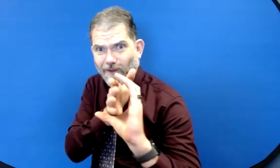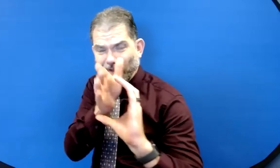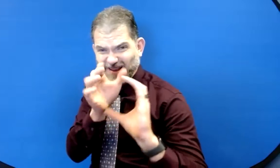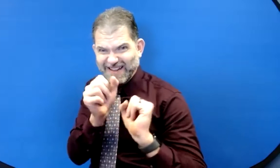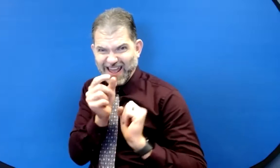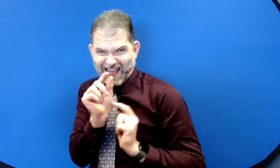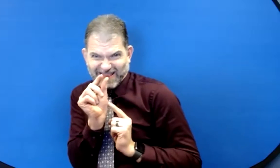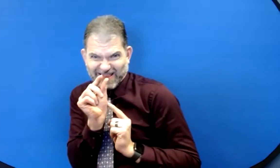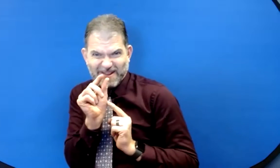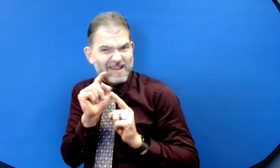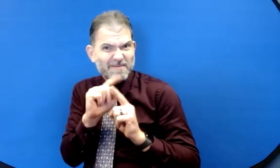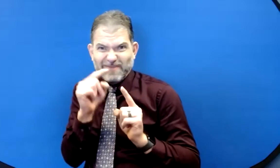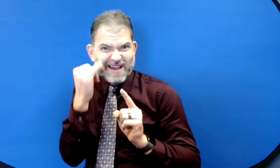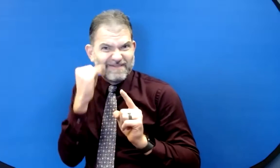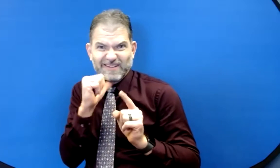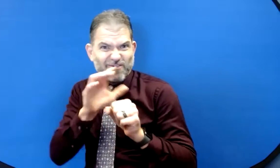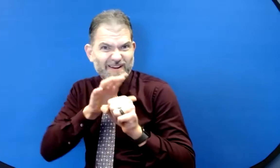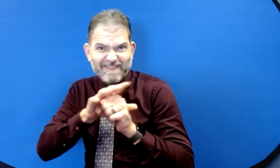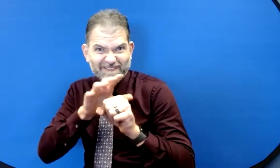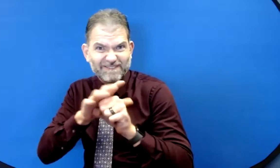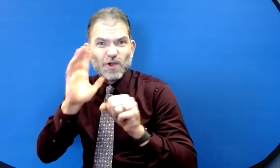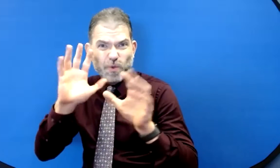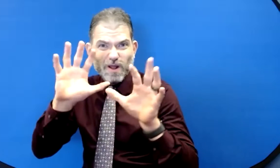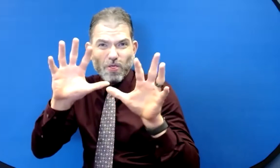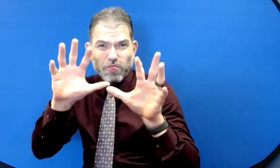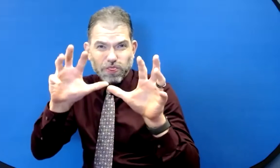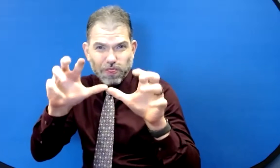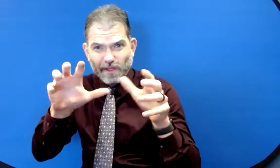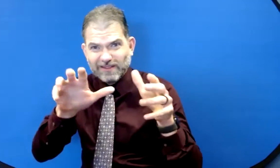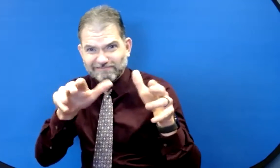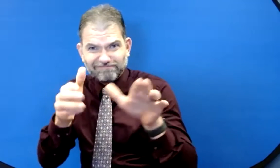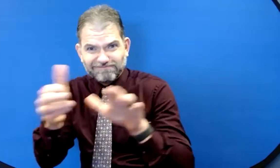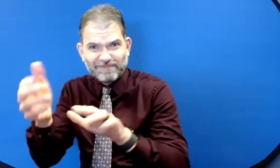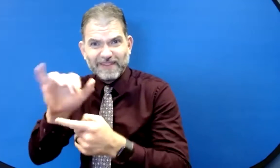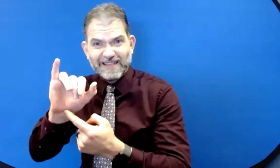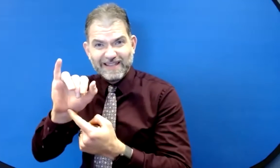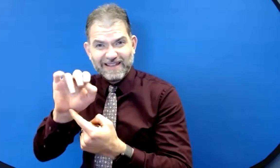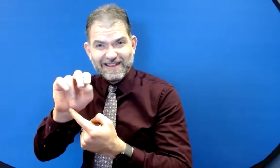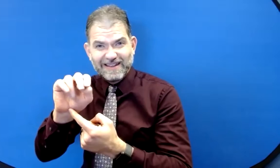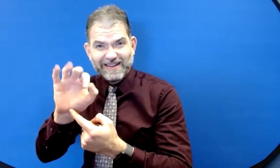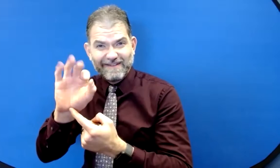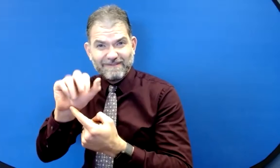ASL Interpreter: that oxygen and red blood cells can get around the clot. ASL Interpreter: but not enough.